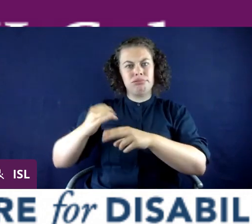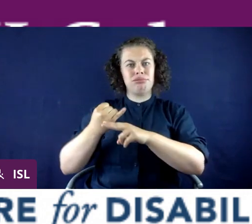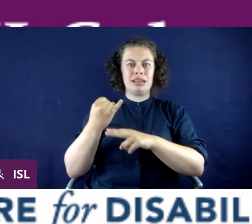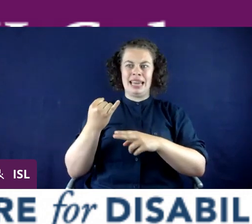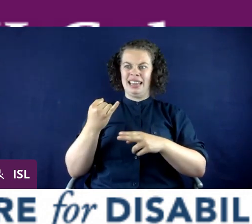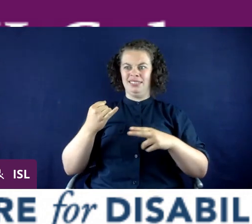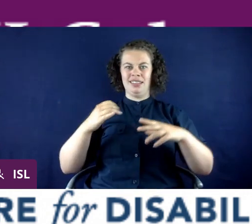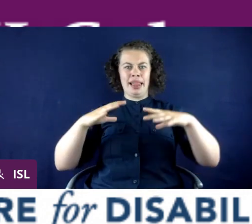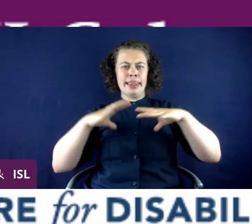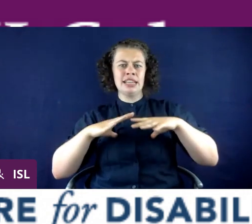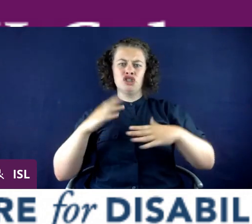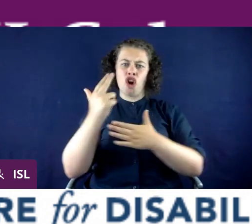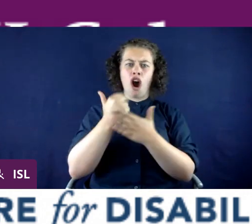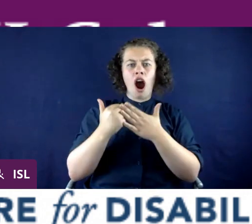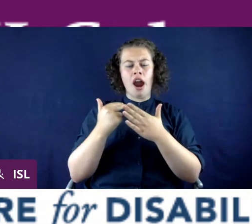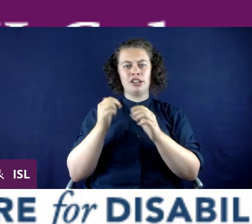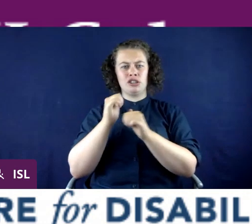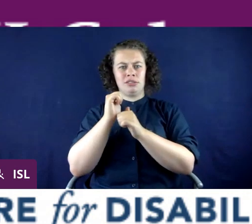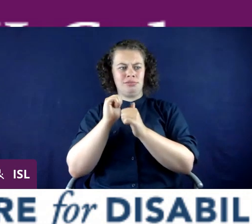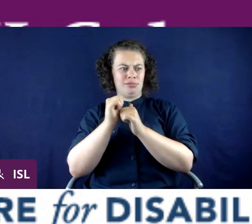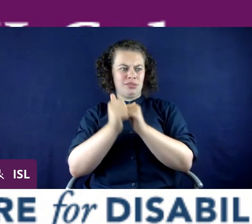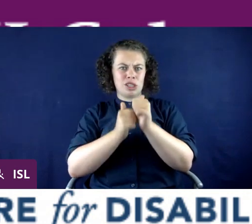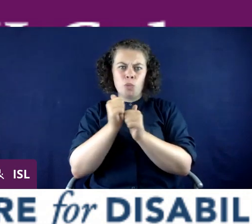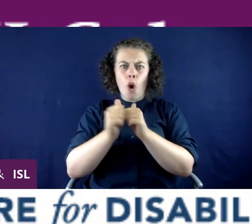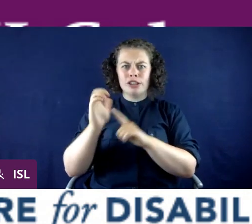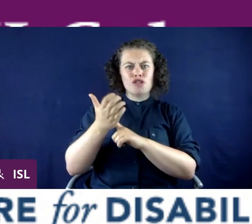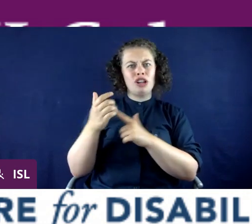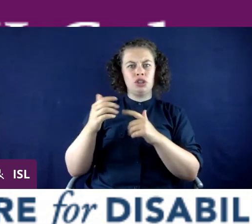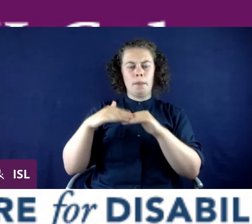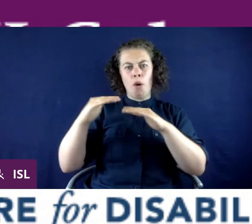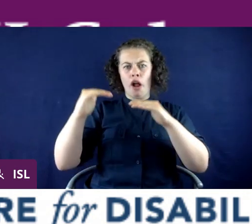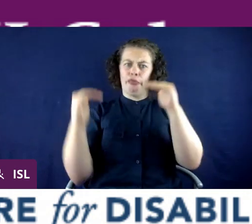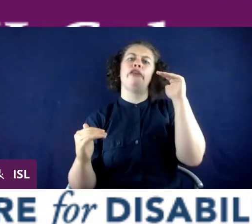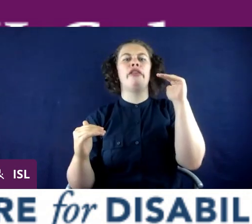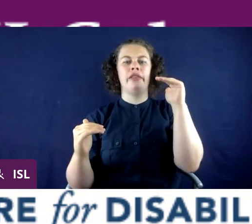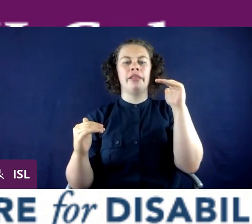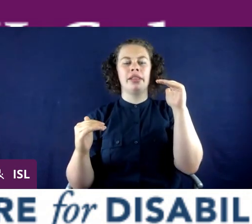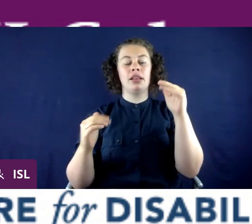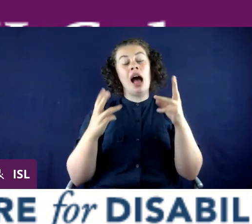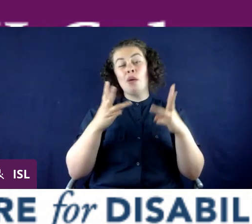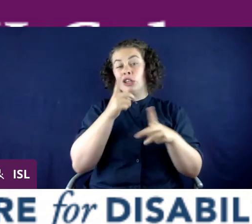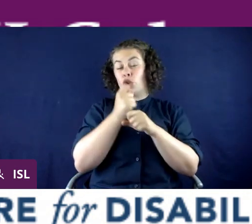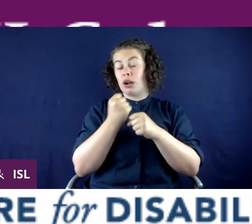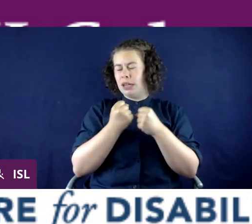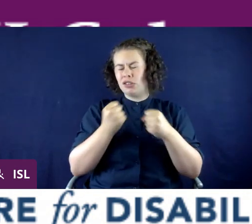So, I want to come back to art. When we talk about art, I want to emphasise